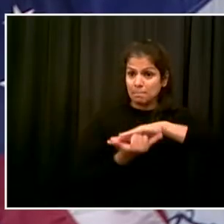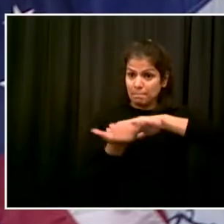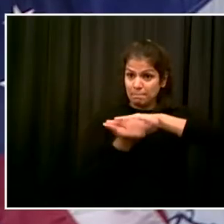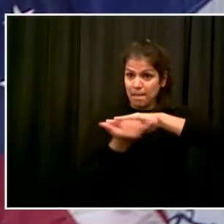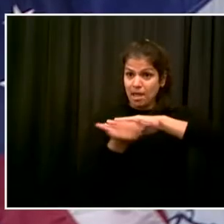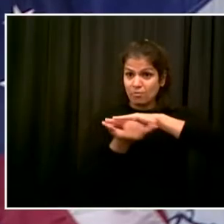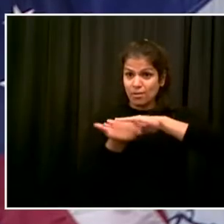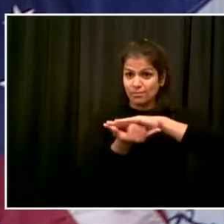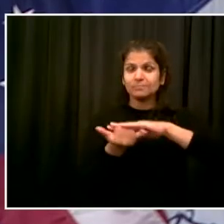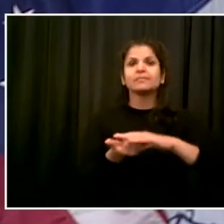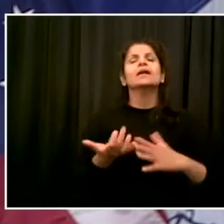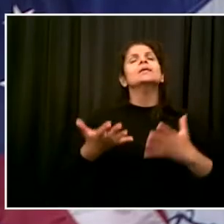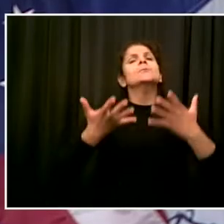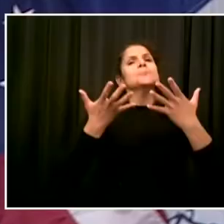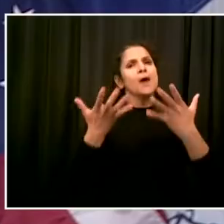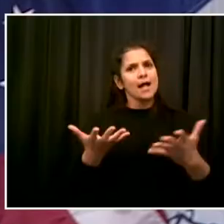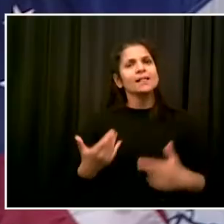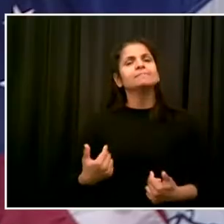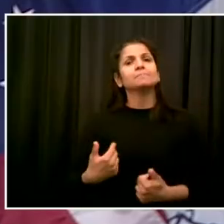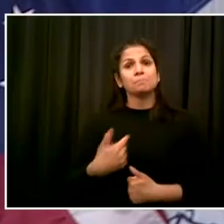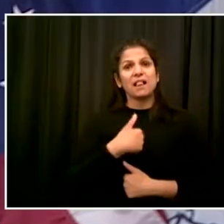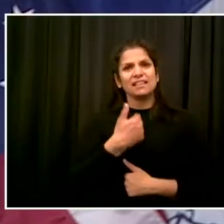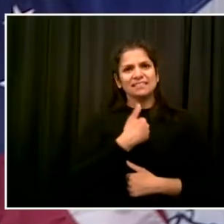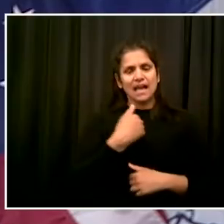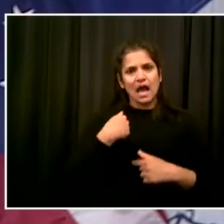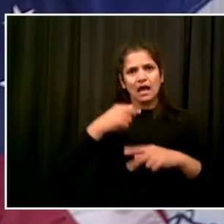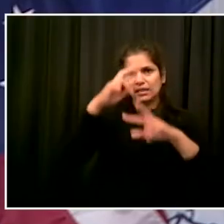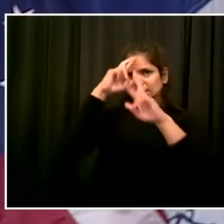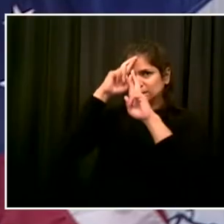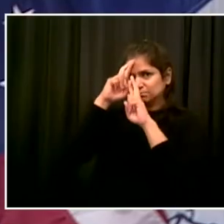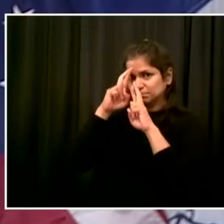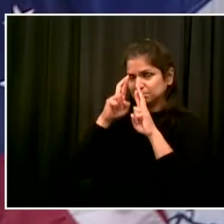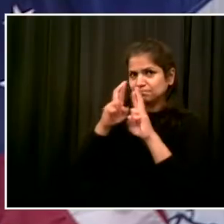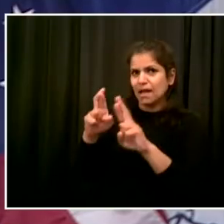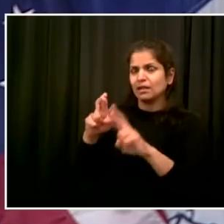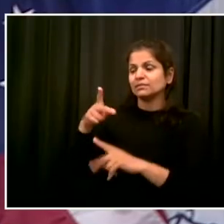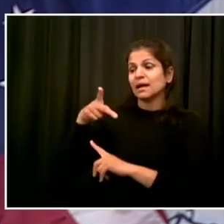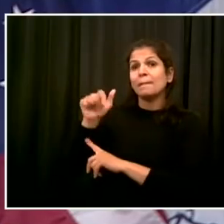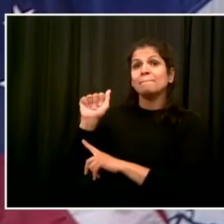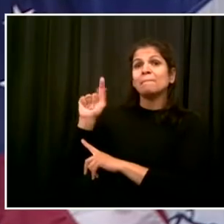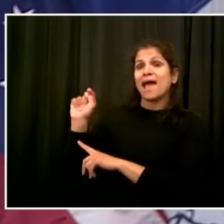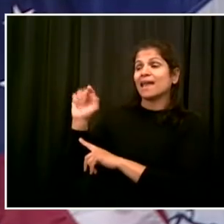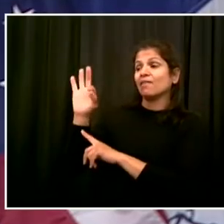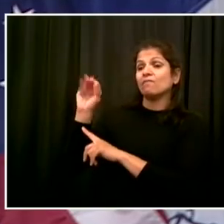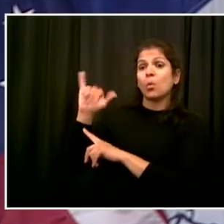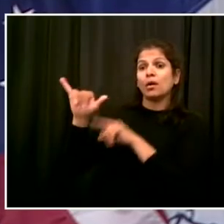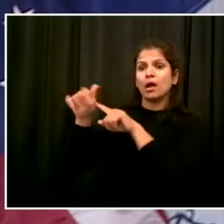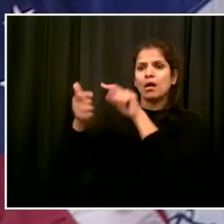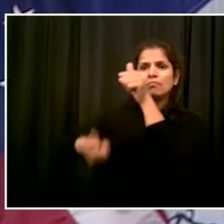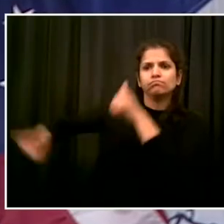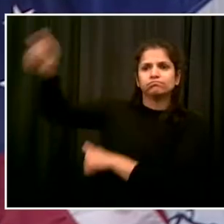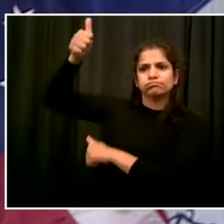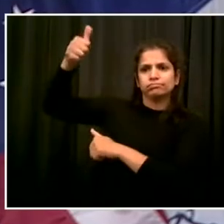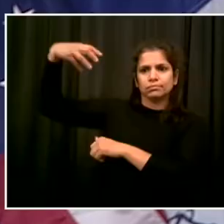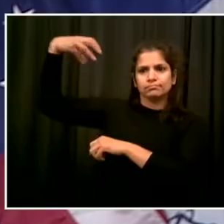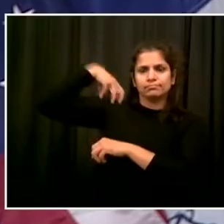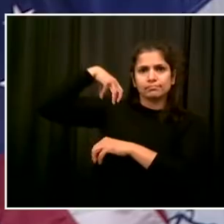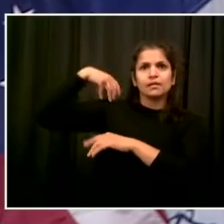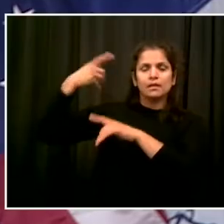THEY THINK AND IT IS THERE RAILROAD. A WORKED WITH